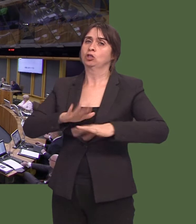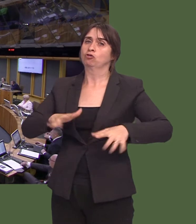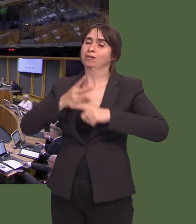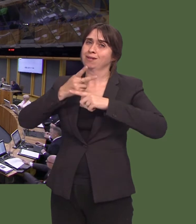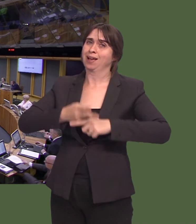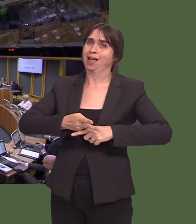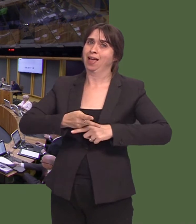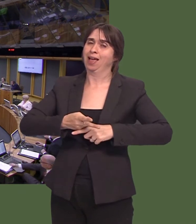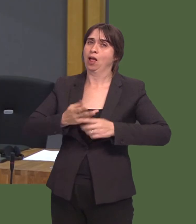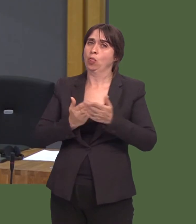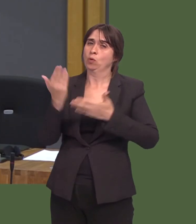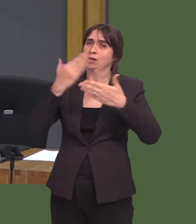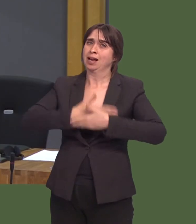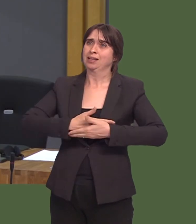where itís been removed from Withybush.